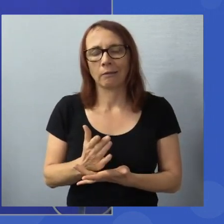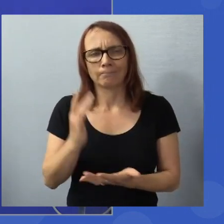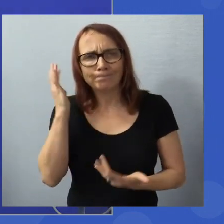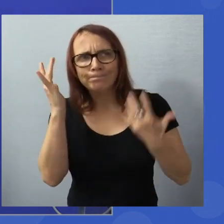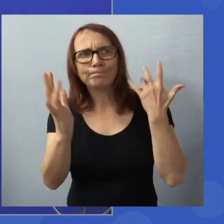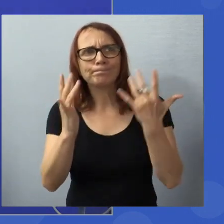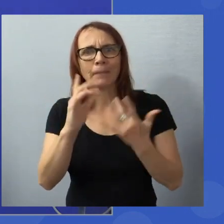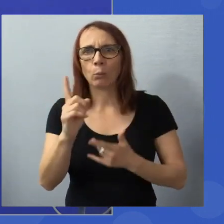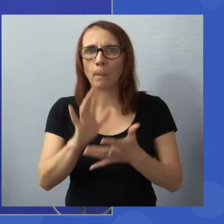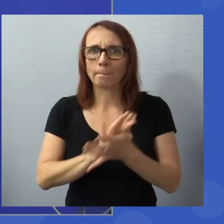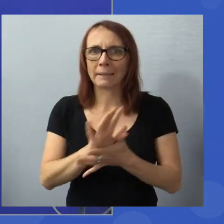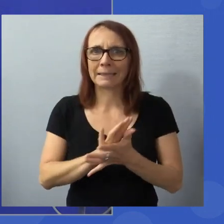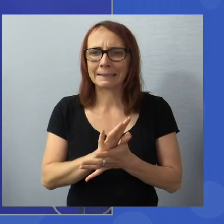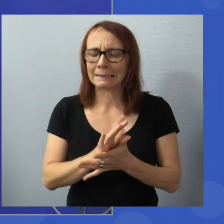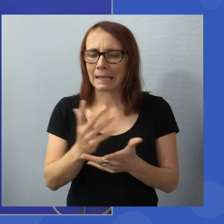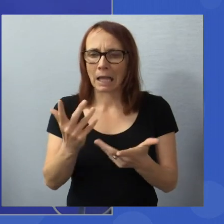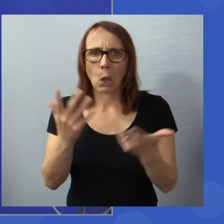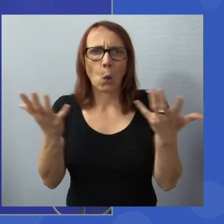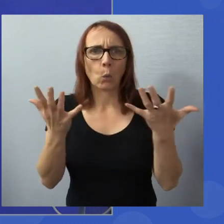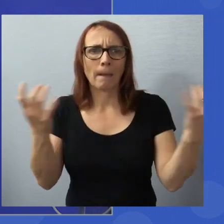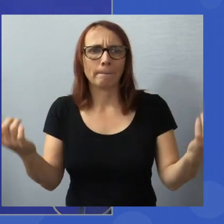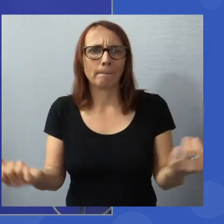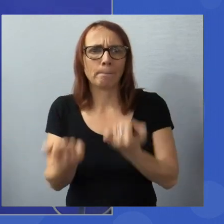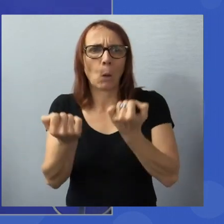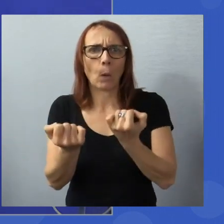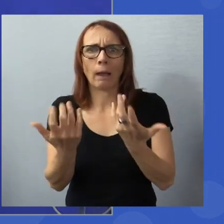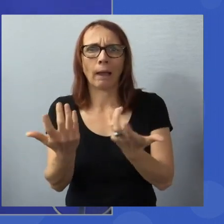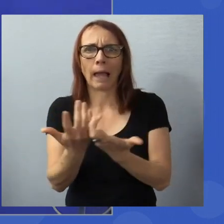some of the constitutional options are where power light and in in relation to